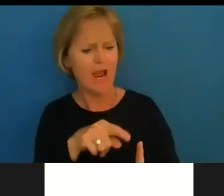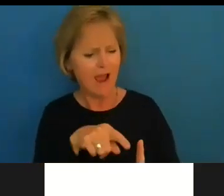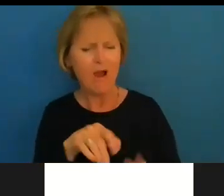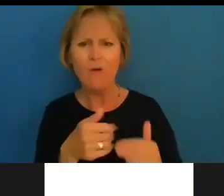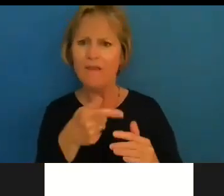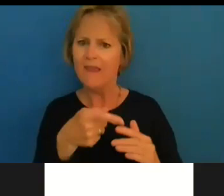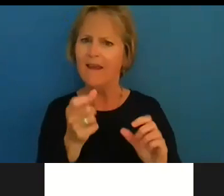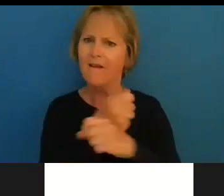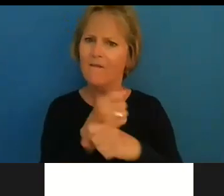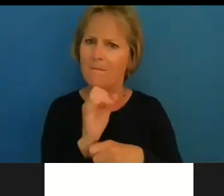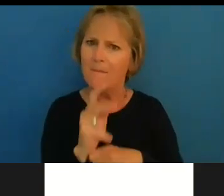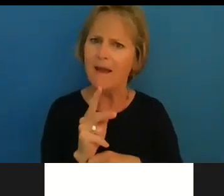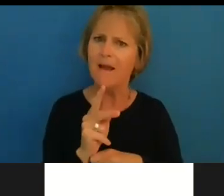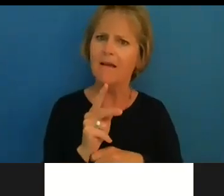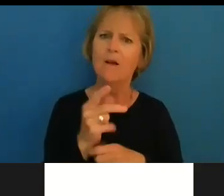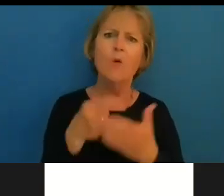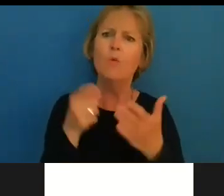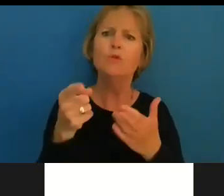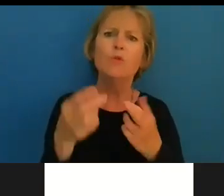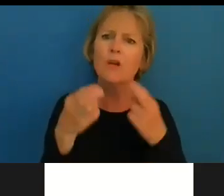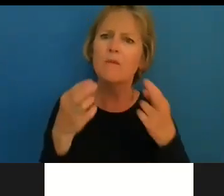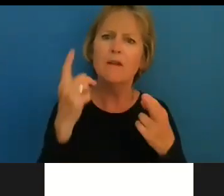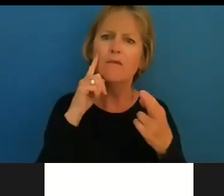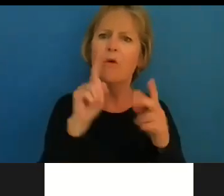What support networks are out there? What would you recommend for allies to do?